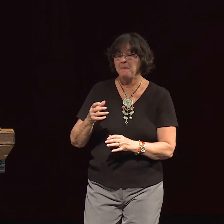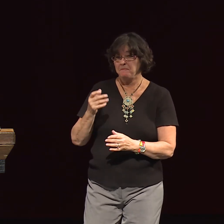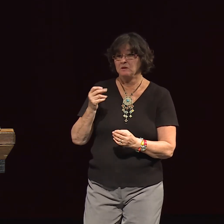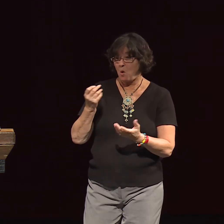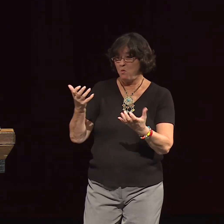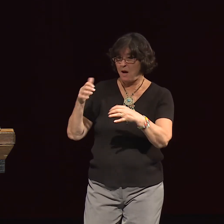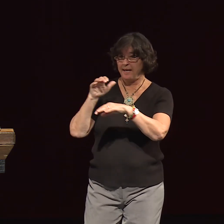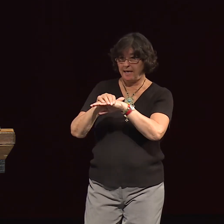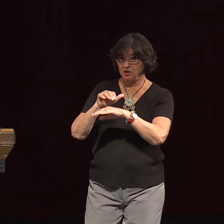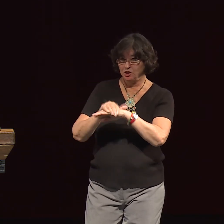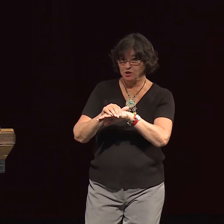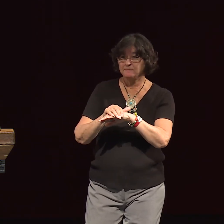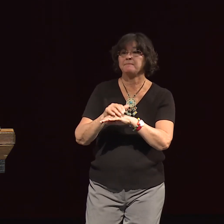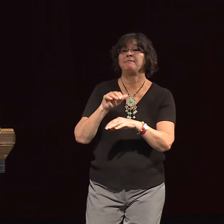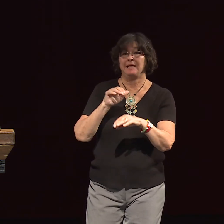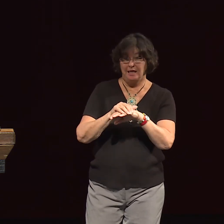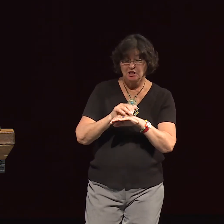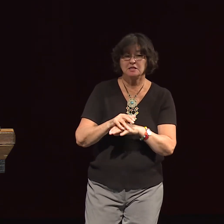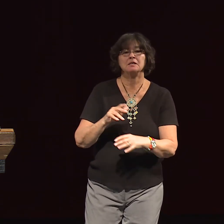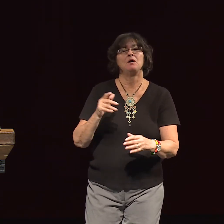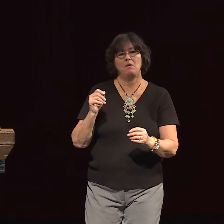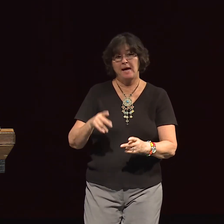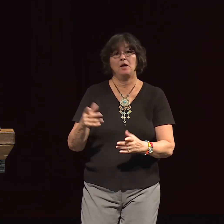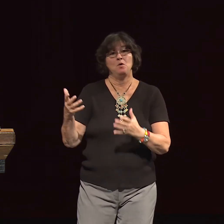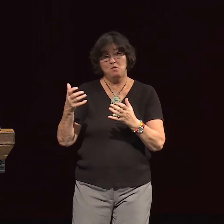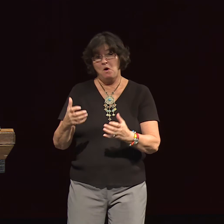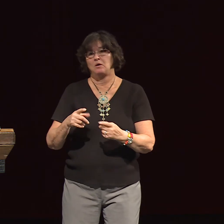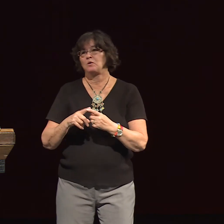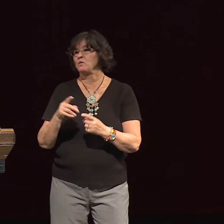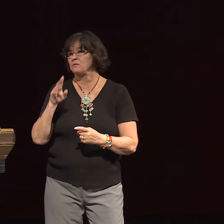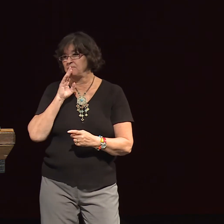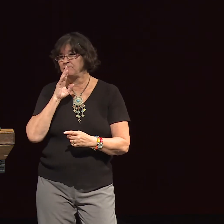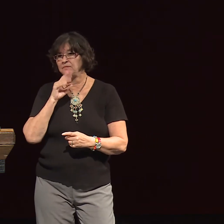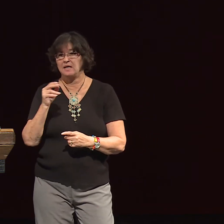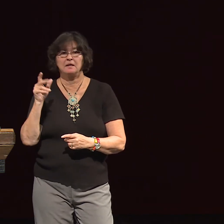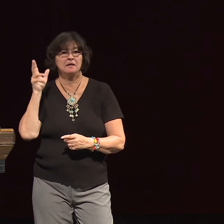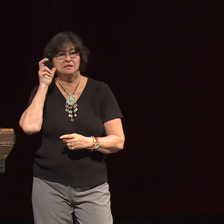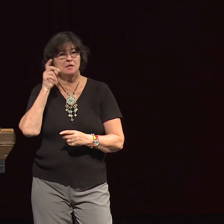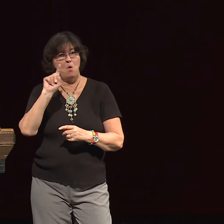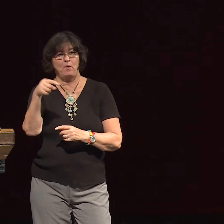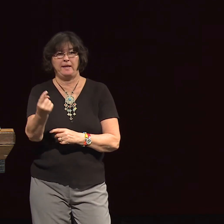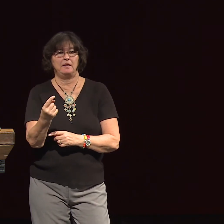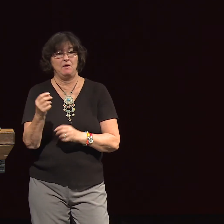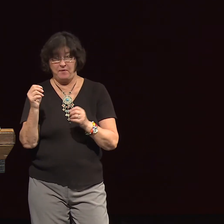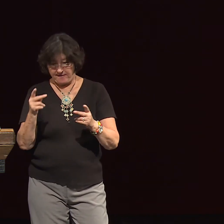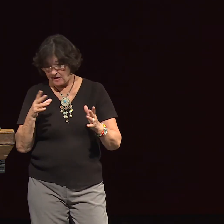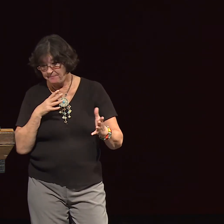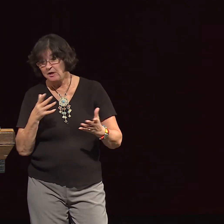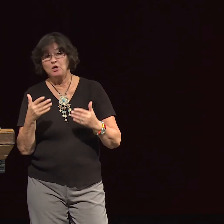their child will use, and often they decide on English. And so, if they're going with English,